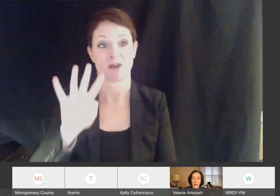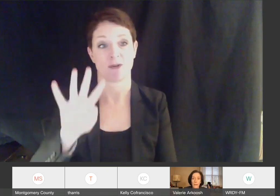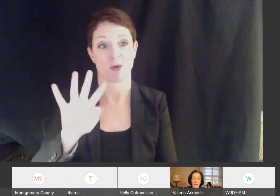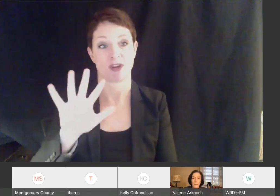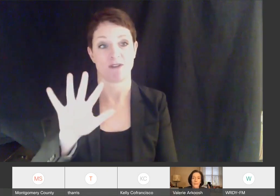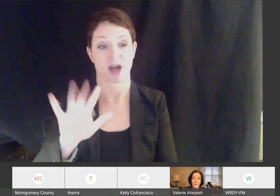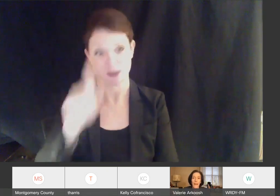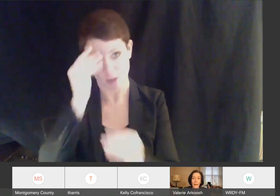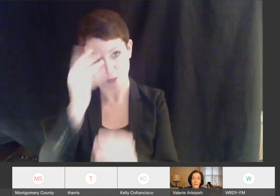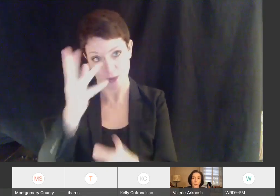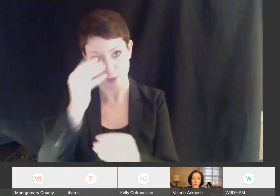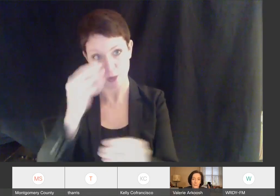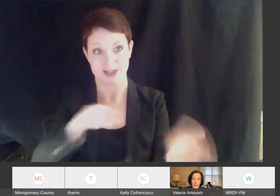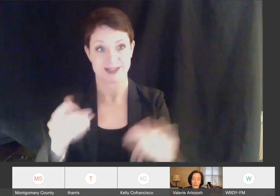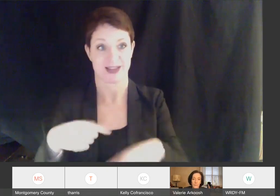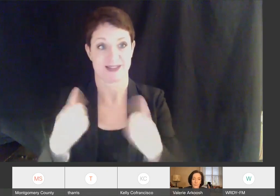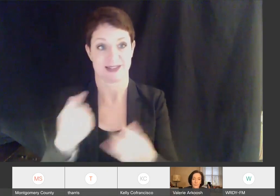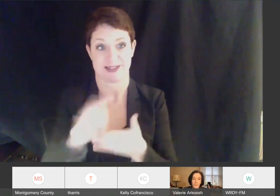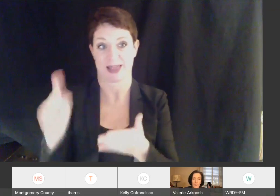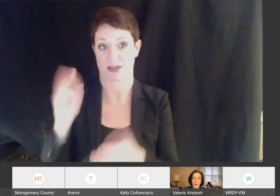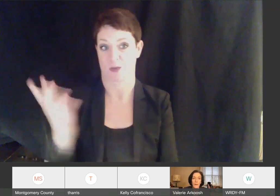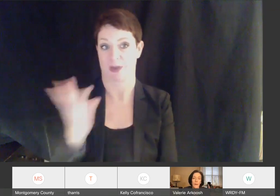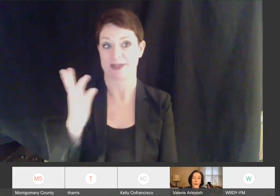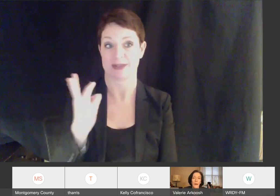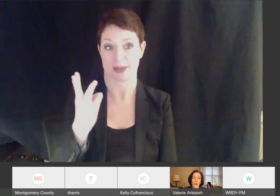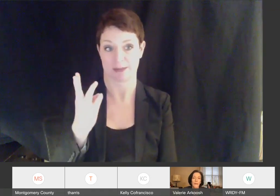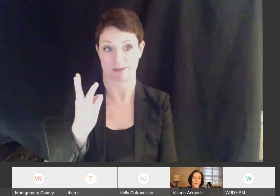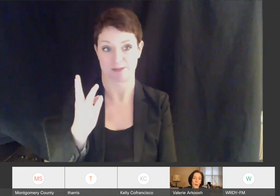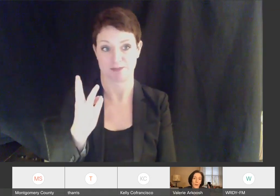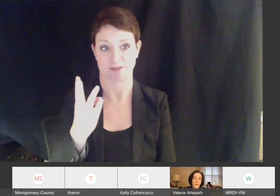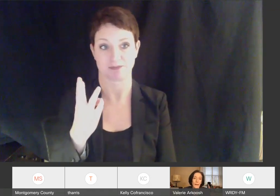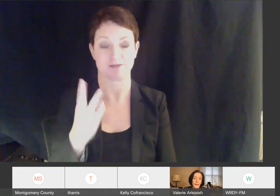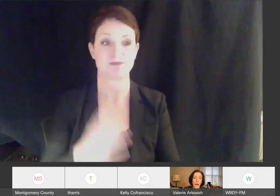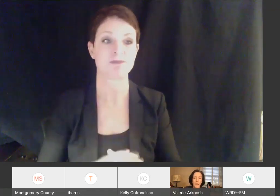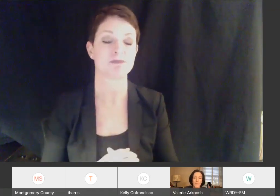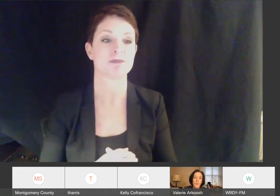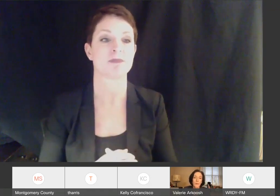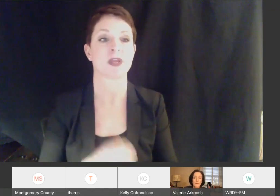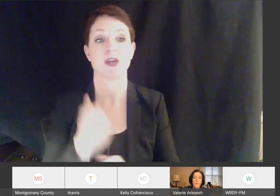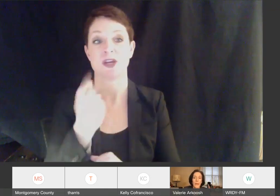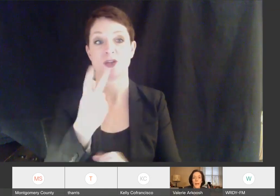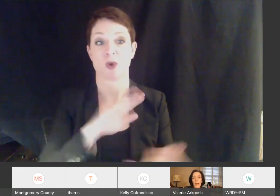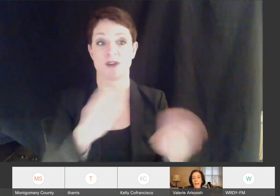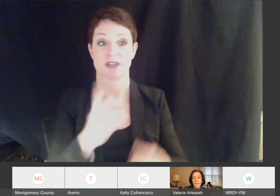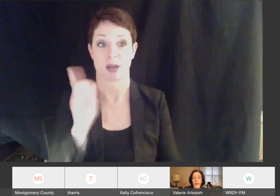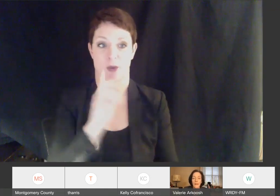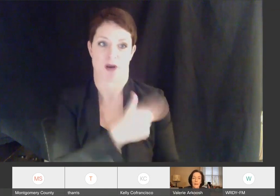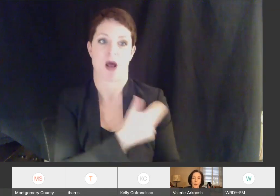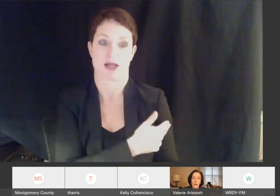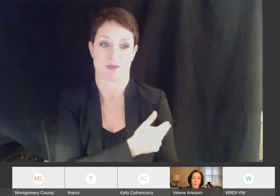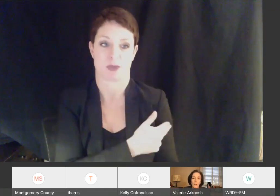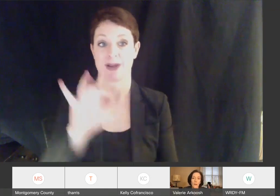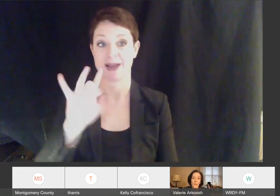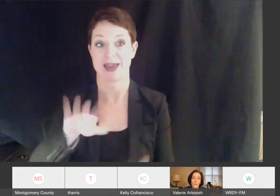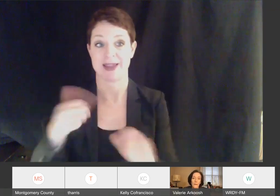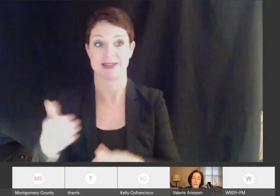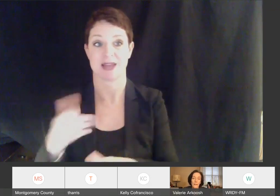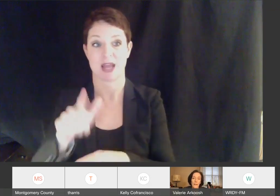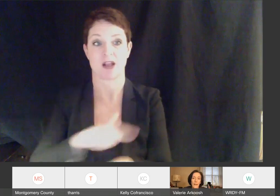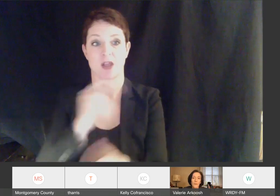deaths since last Wednesday. 12 died in the hospital, eight died in a long-term care facility,